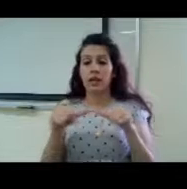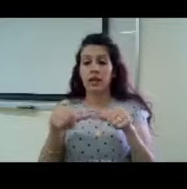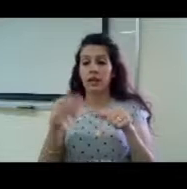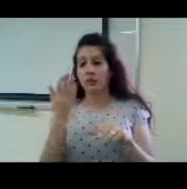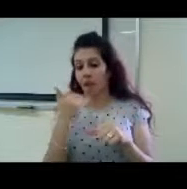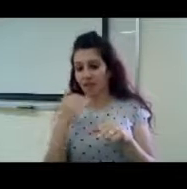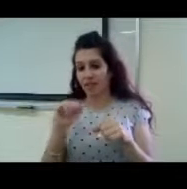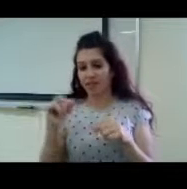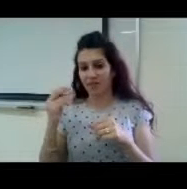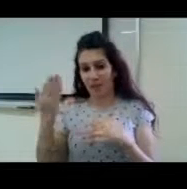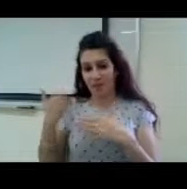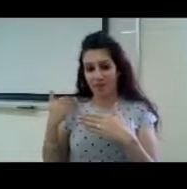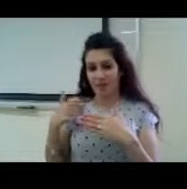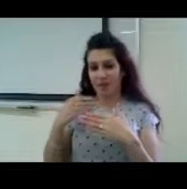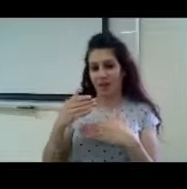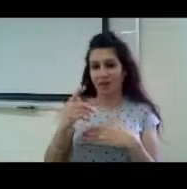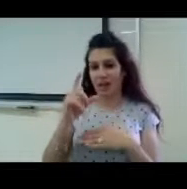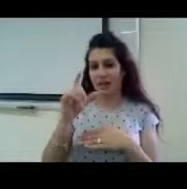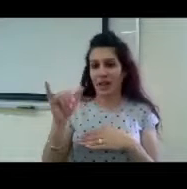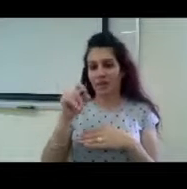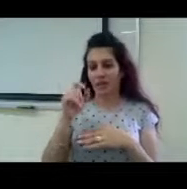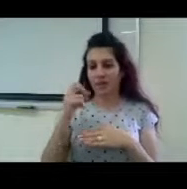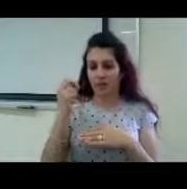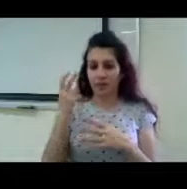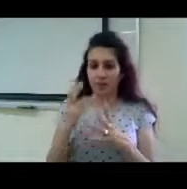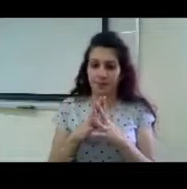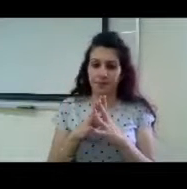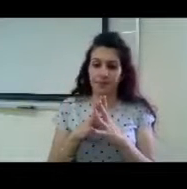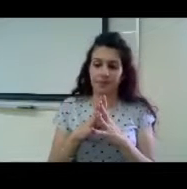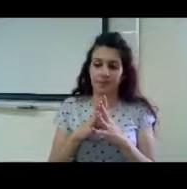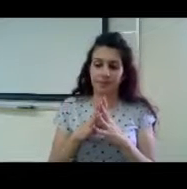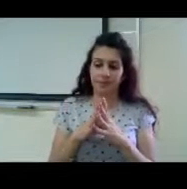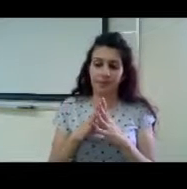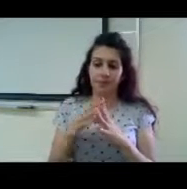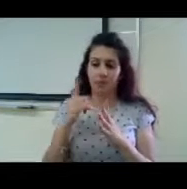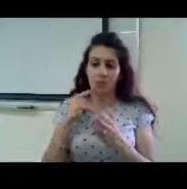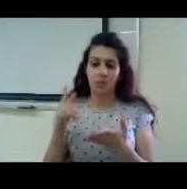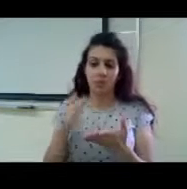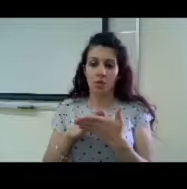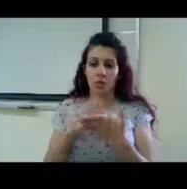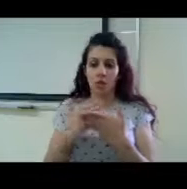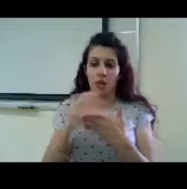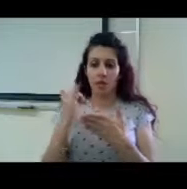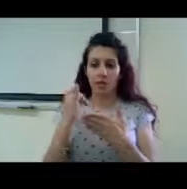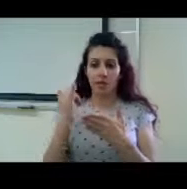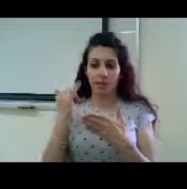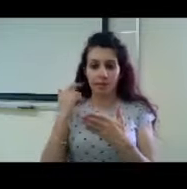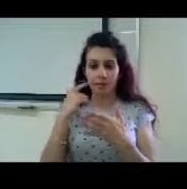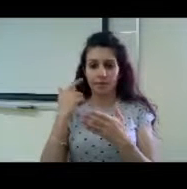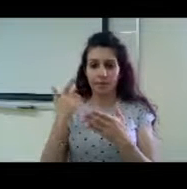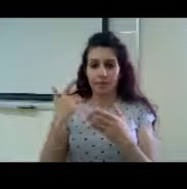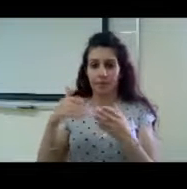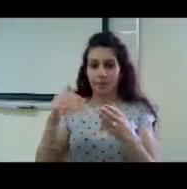little while so what exactly it meant I was struck